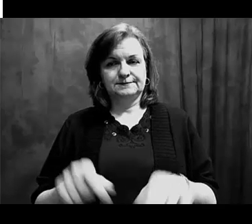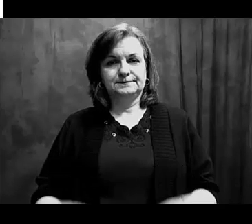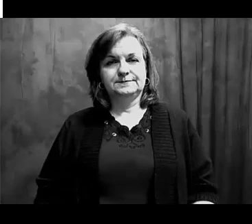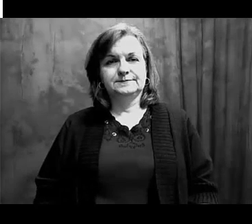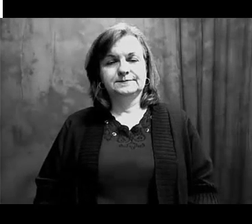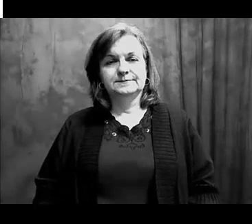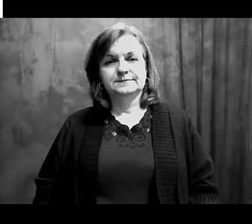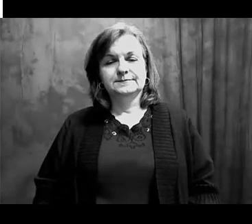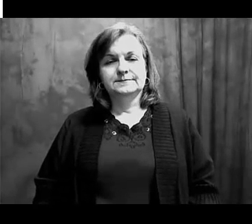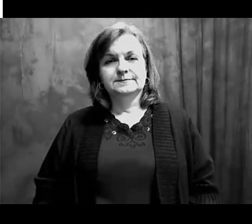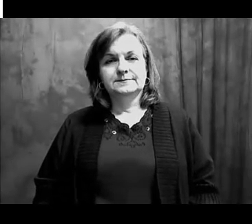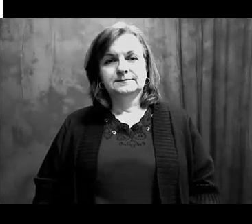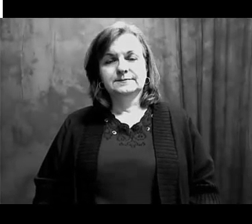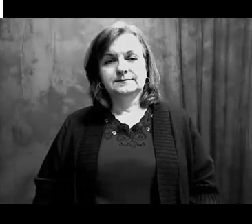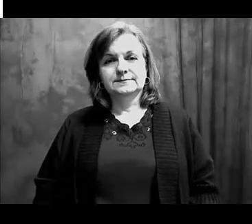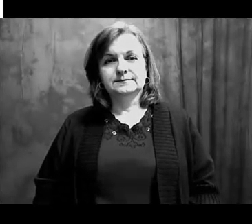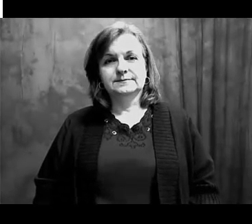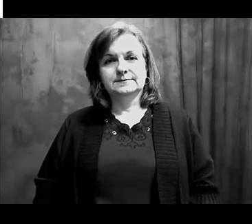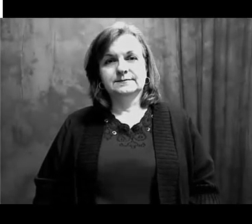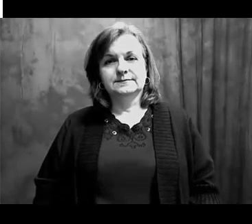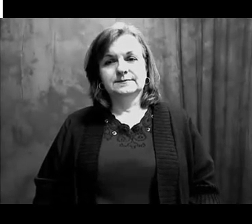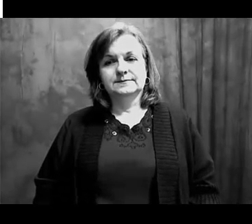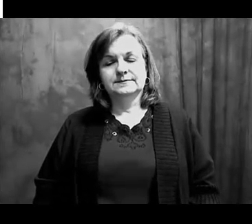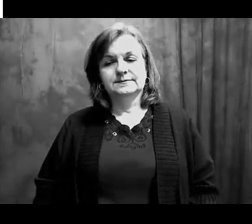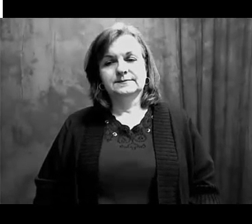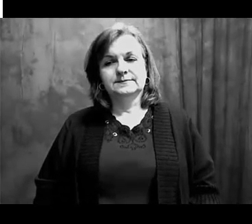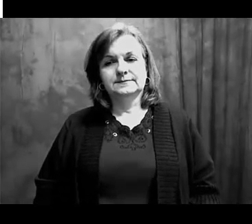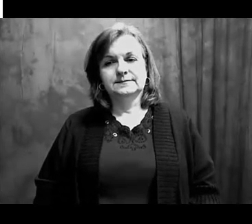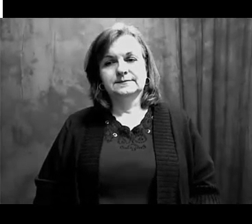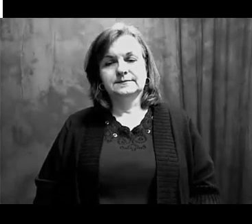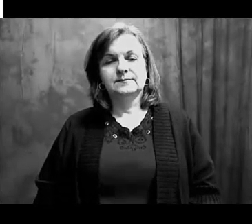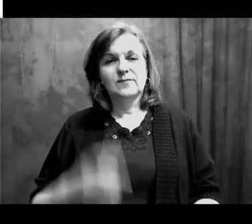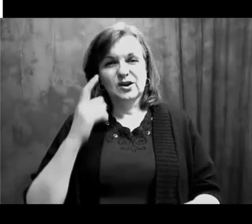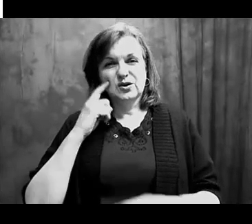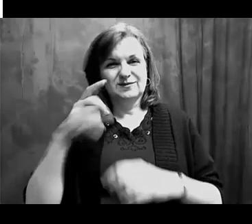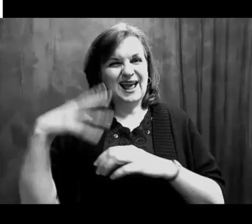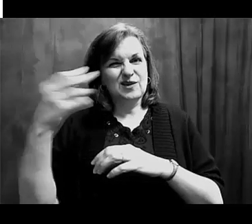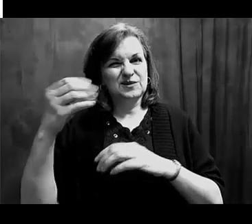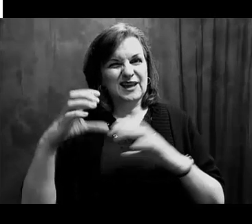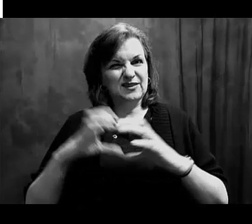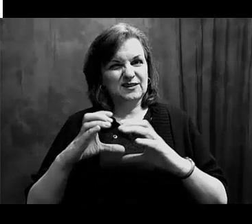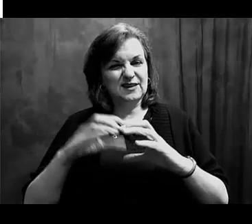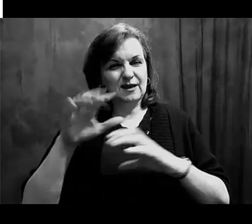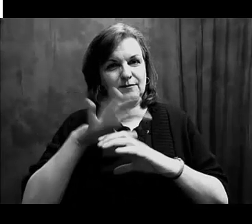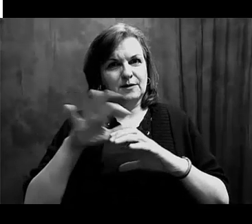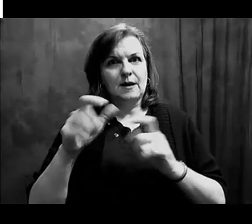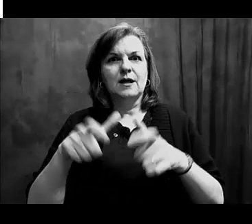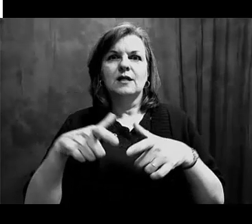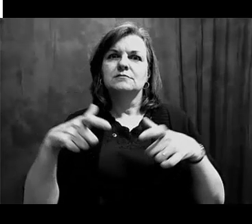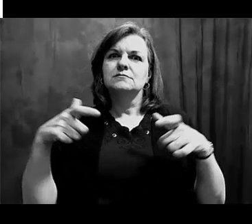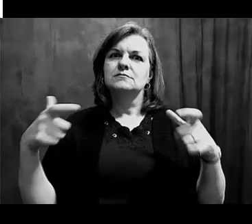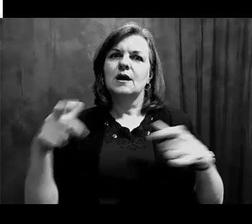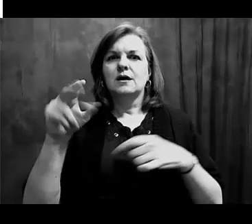so you notice that there is a large amount of sodium -- huge amounts compared to potassium in your system